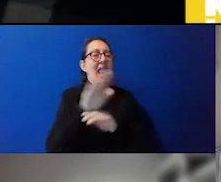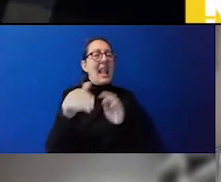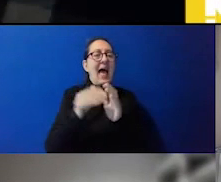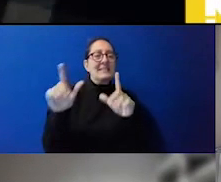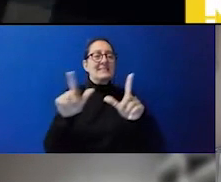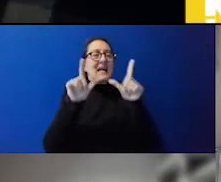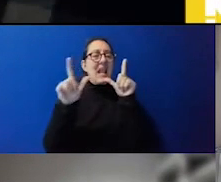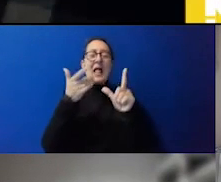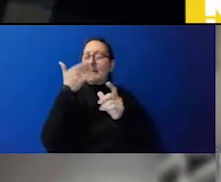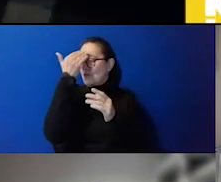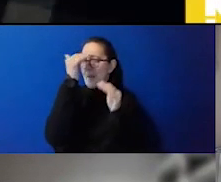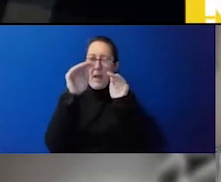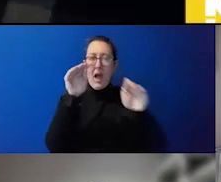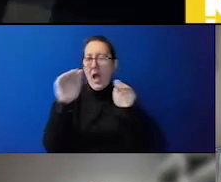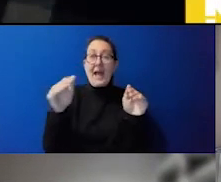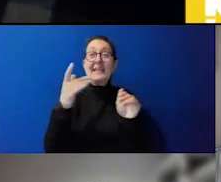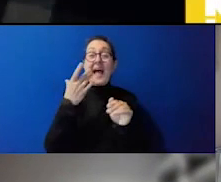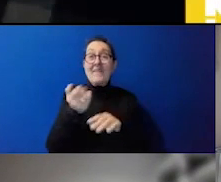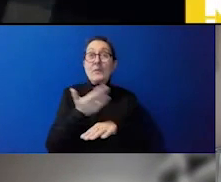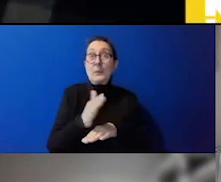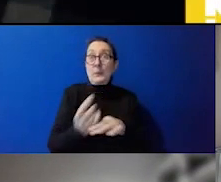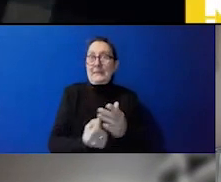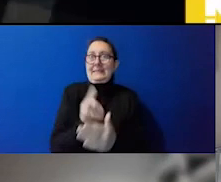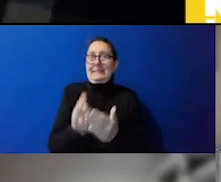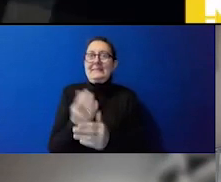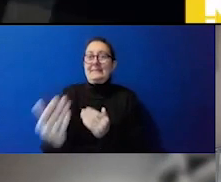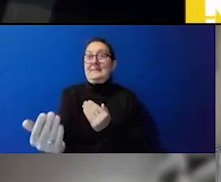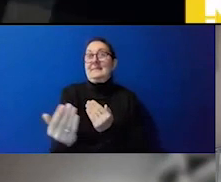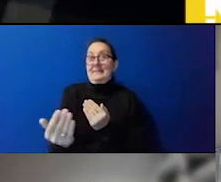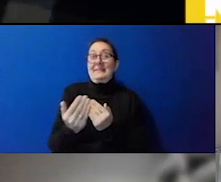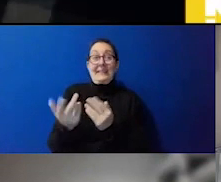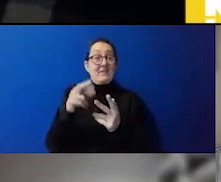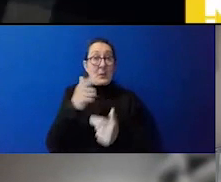reminder of the upcoming webinars that we have so if you enjoyed this one I'm sure you'll enjoy